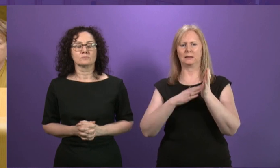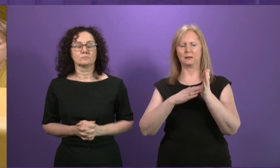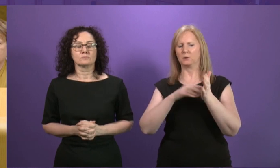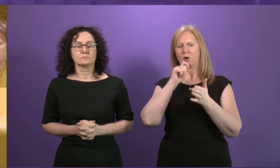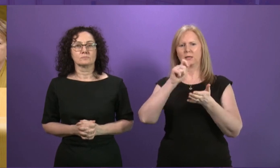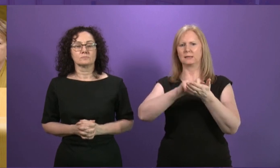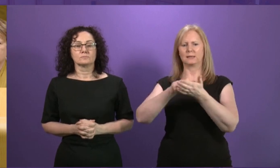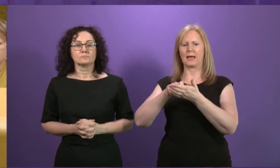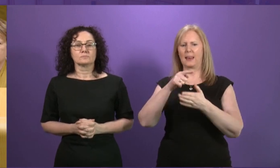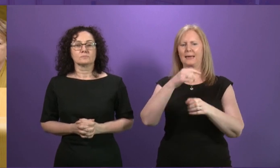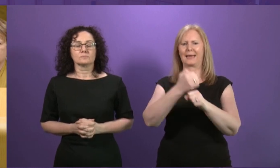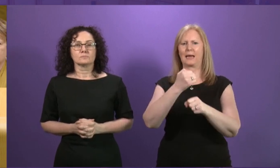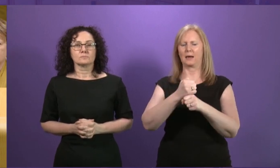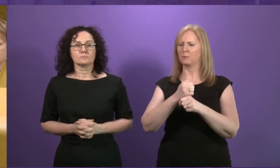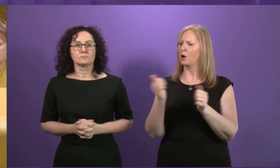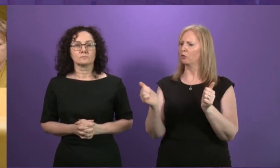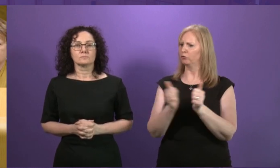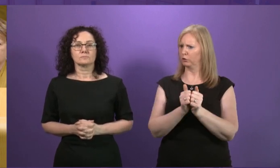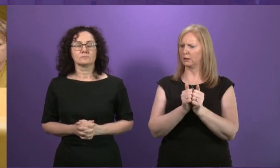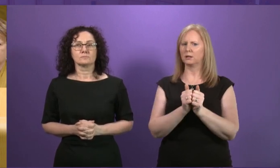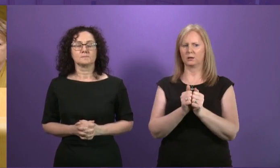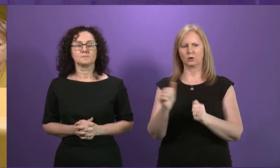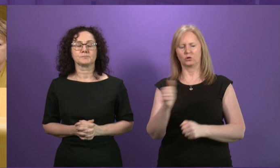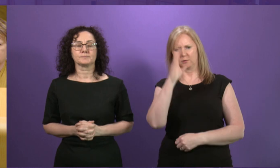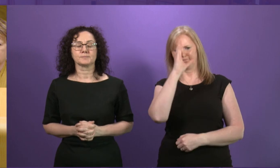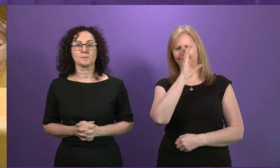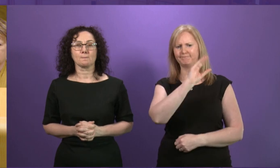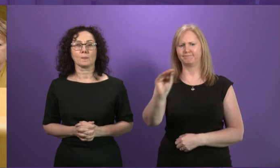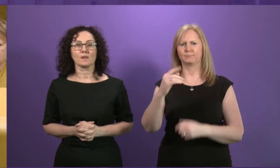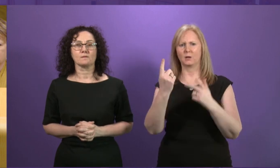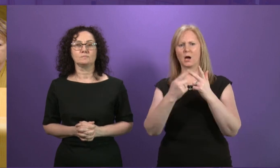does the First Minister agree that we should send a clear message to other game developers